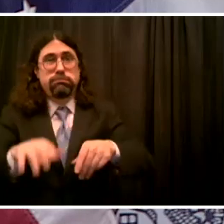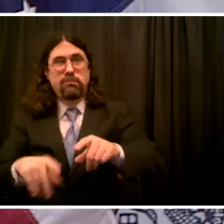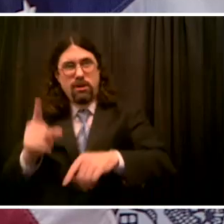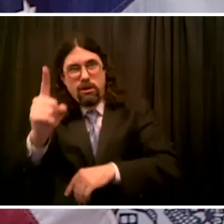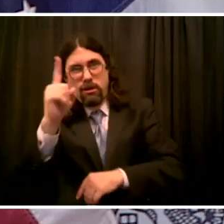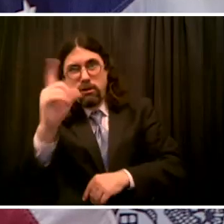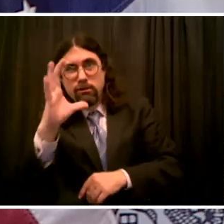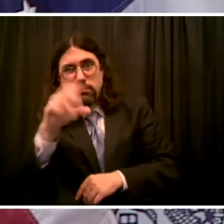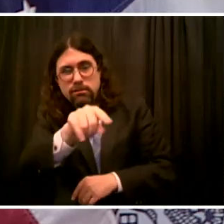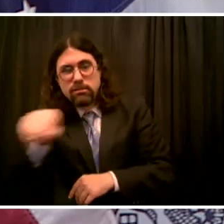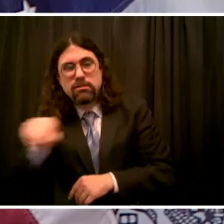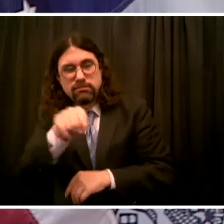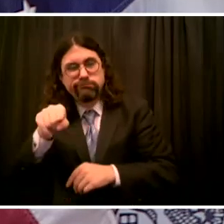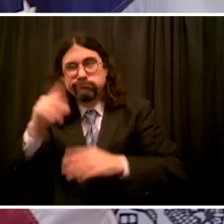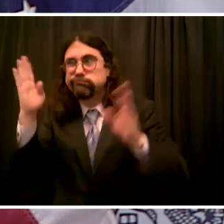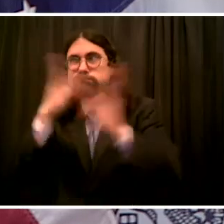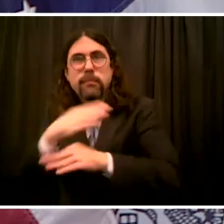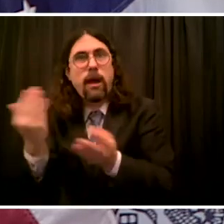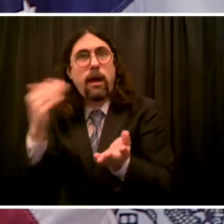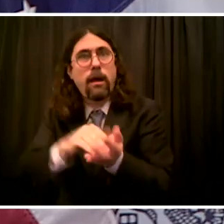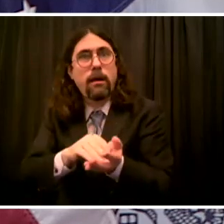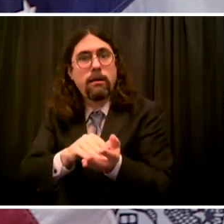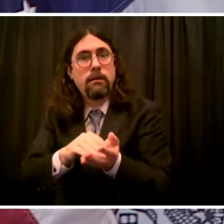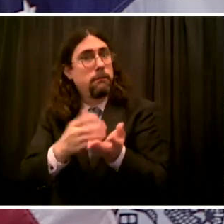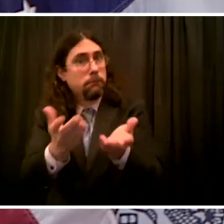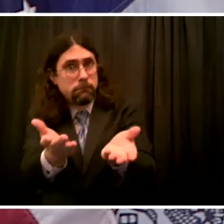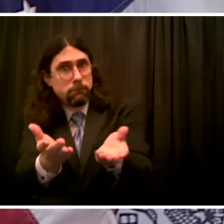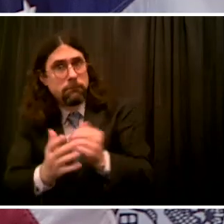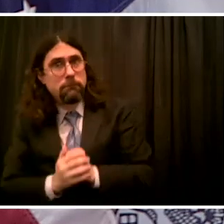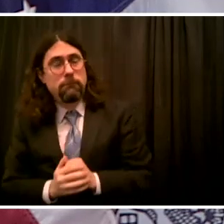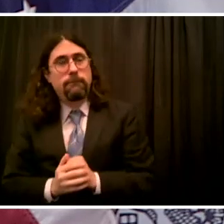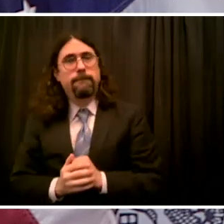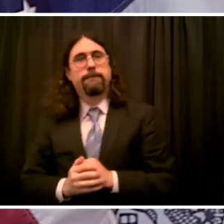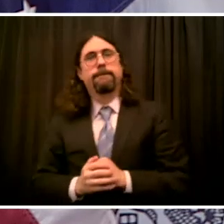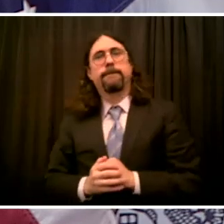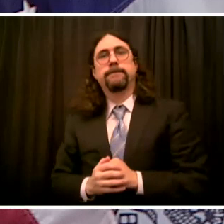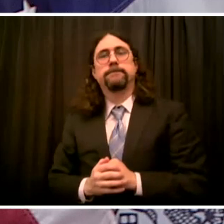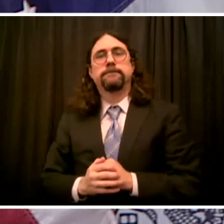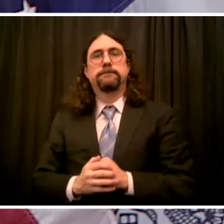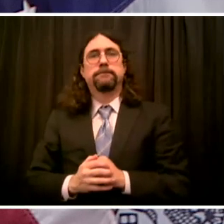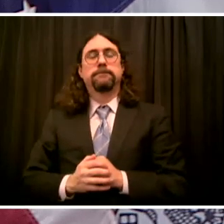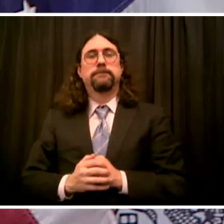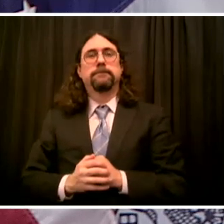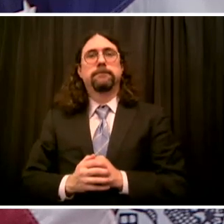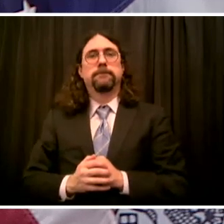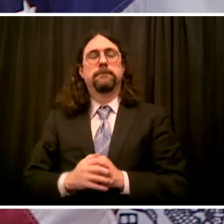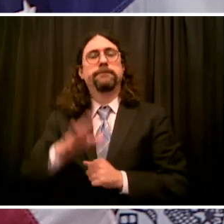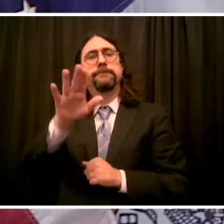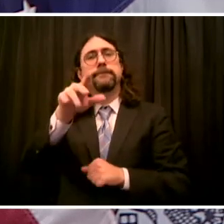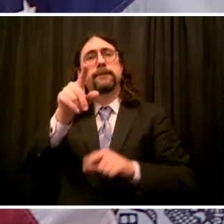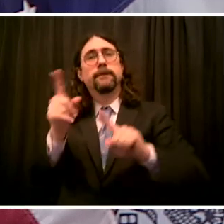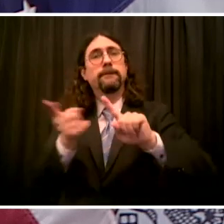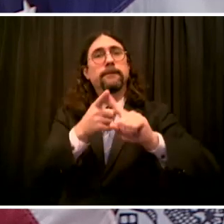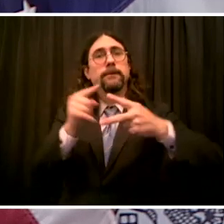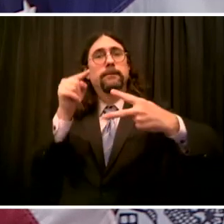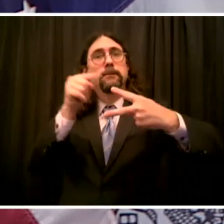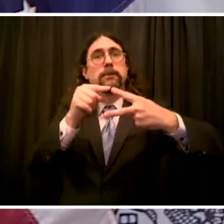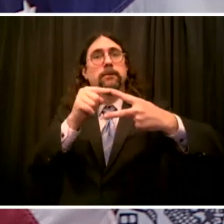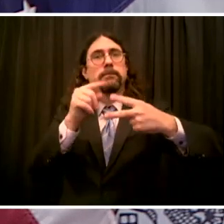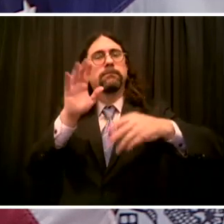BECAUSE OF COD-VI19 COERNCNS. LOOKING FOR REACTION ON THAT FROM THE YOMAR OR COMMISSIONER. I'LL START, JULIA. THANK YOU FOR THE QUESTIS.ON ON THE FIRST